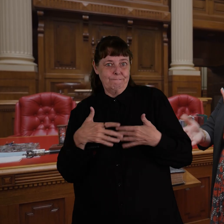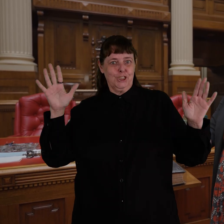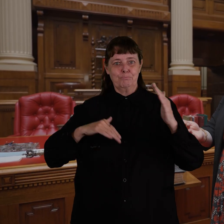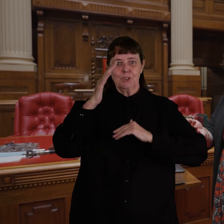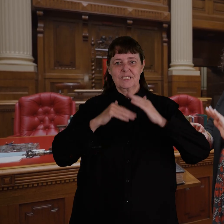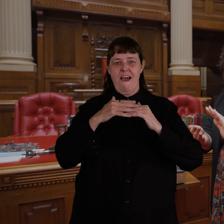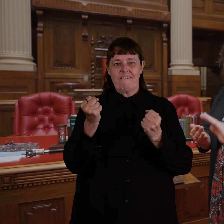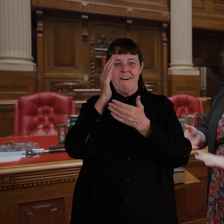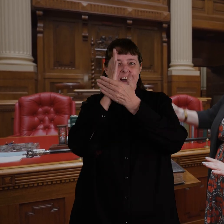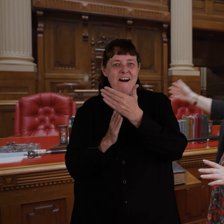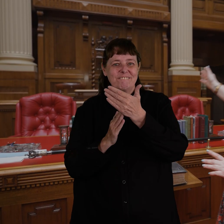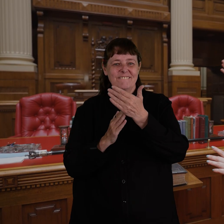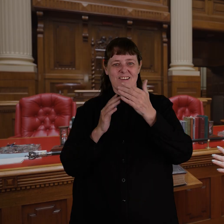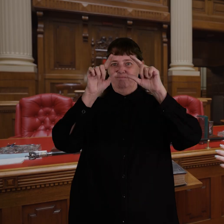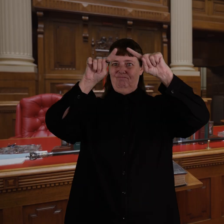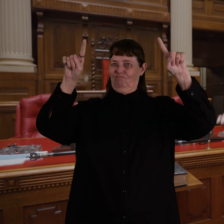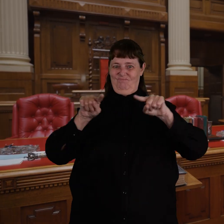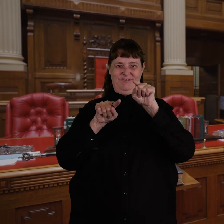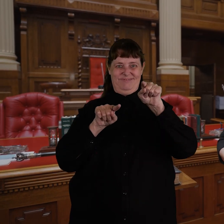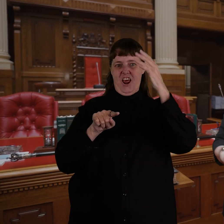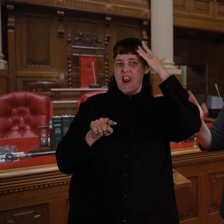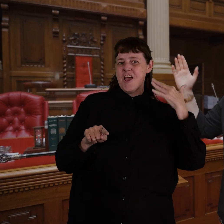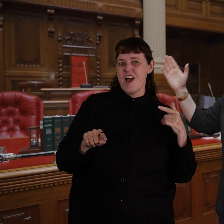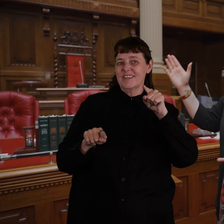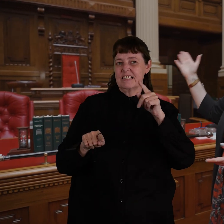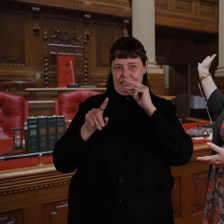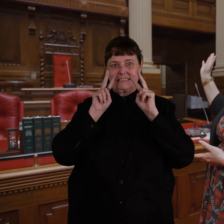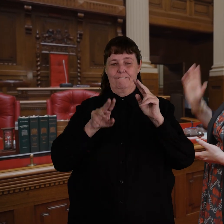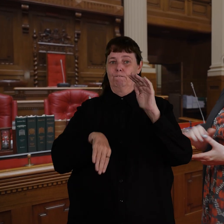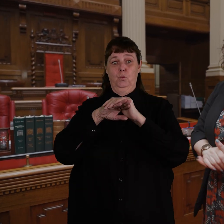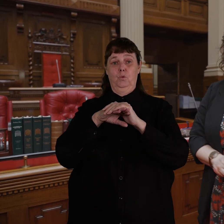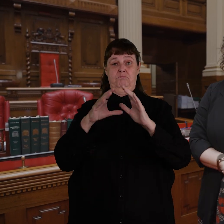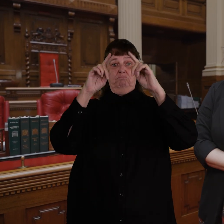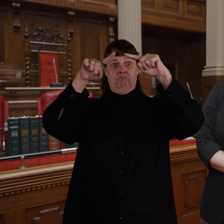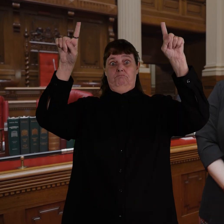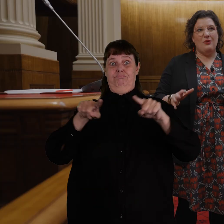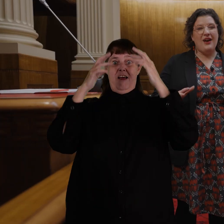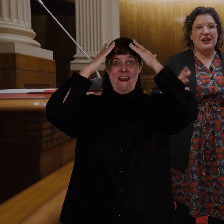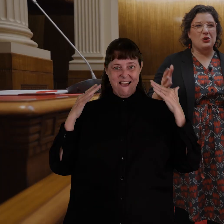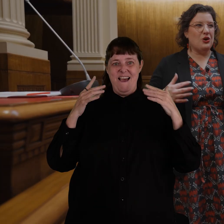that crest, the lion here you can see the complete crest being the lion and the unicorn. We've had a